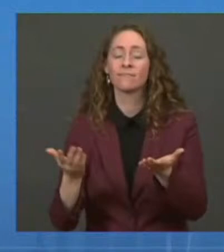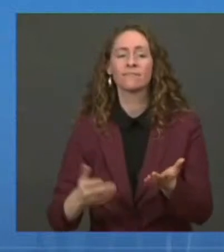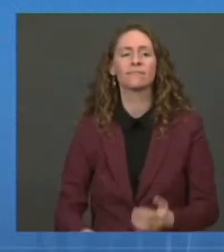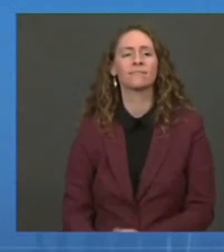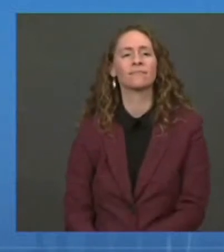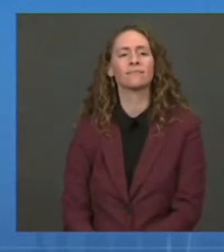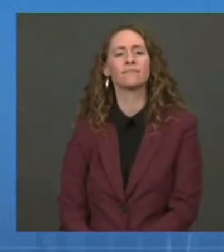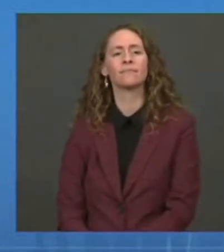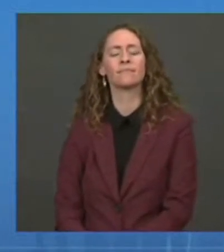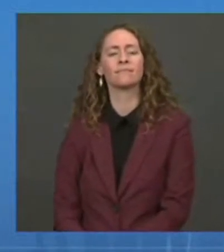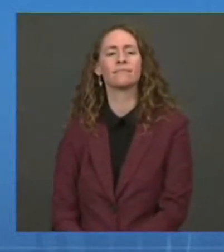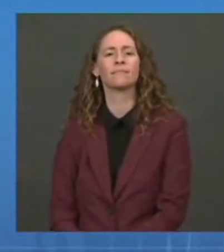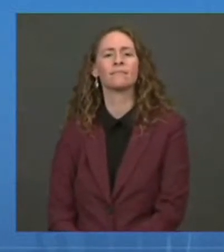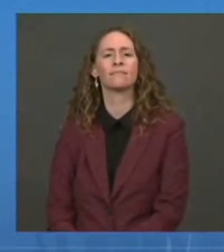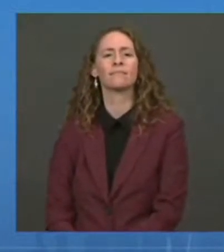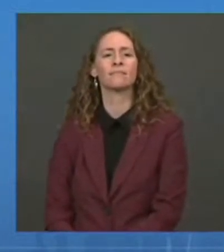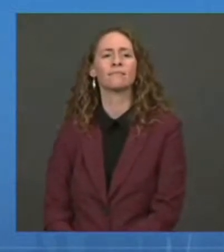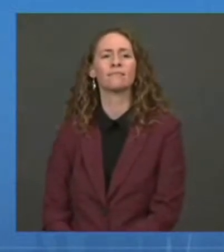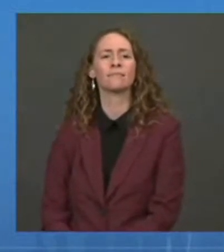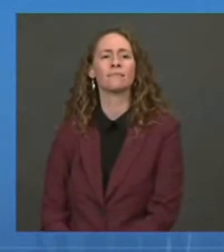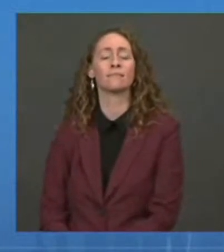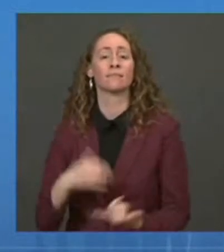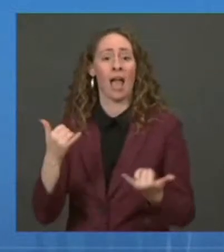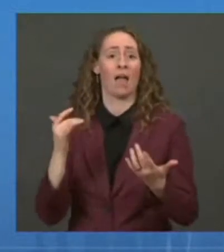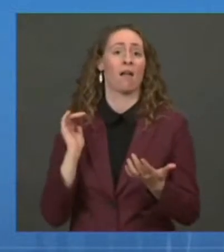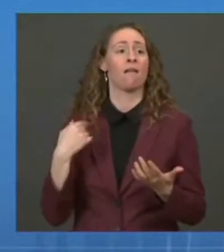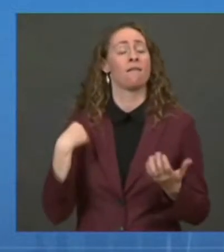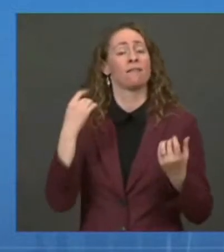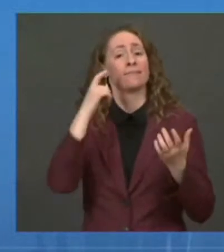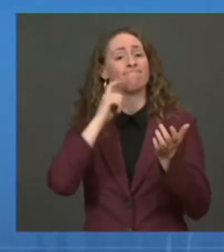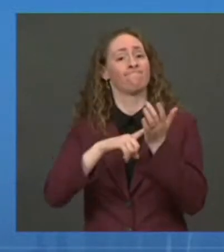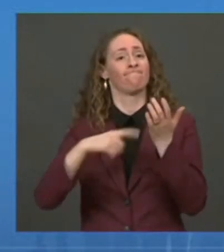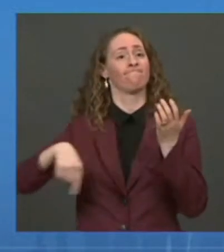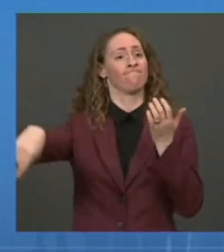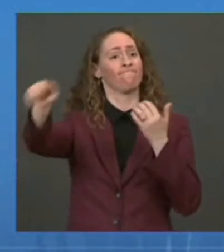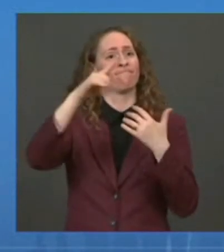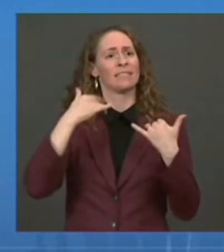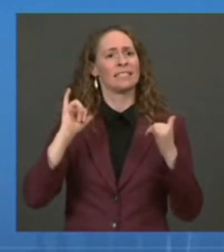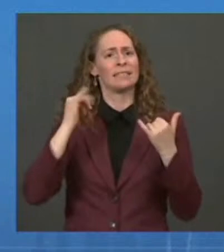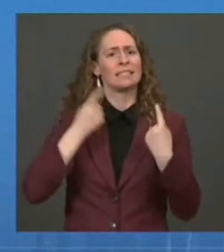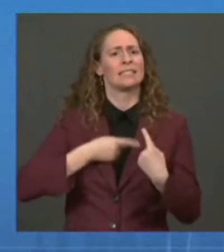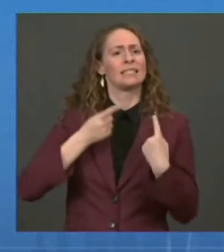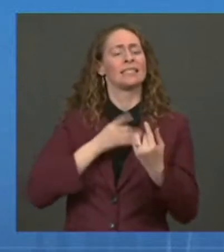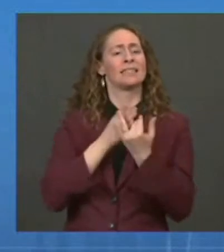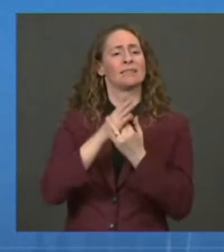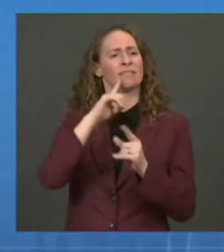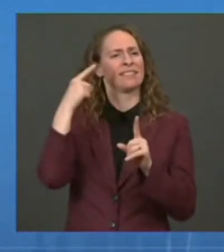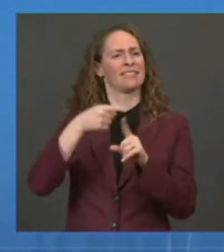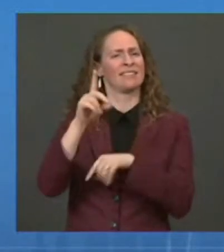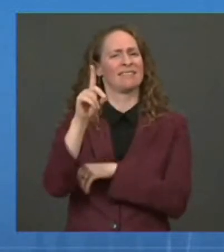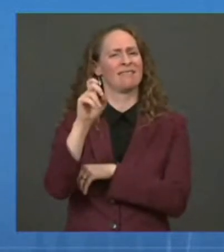DEALING WITH RIGHT NOW IN OUR